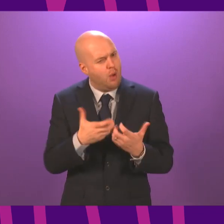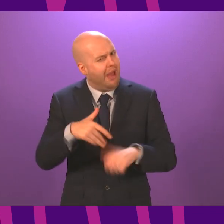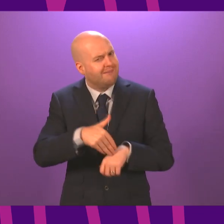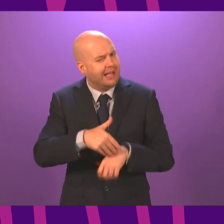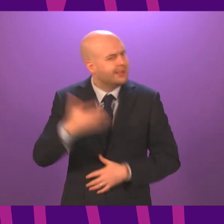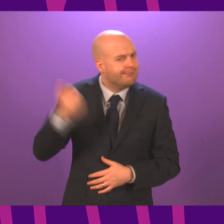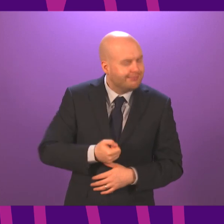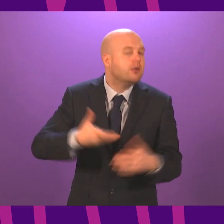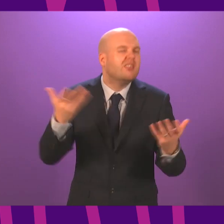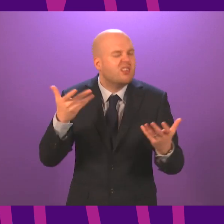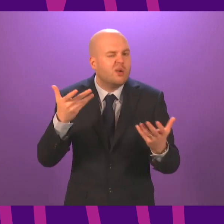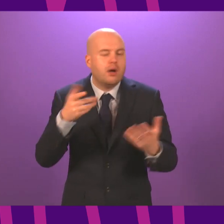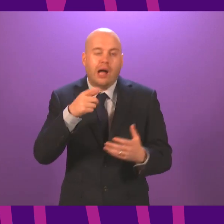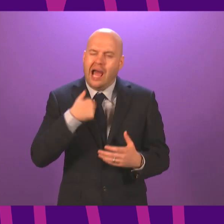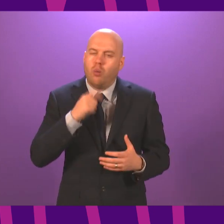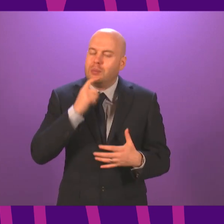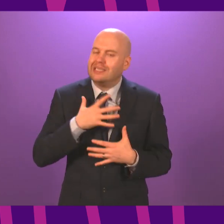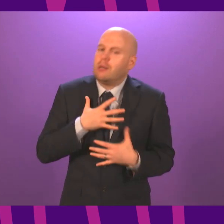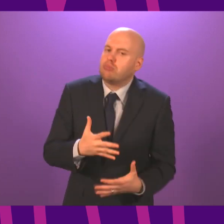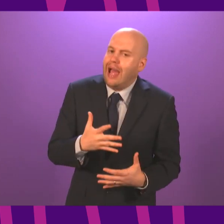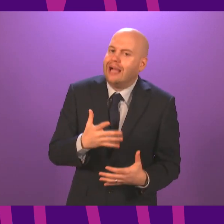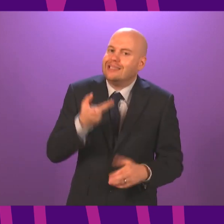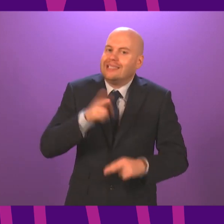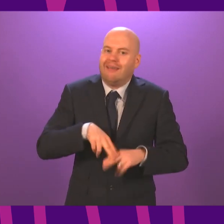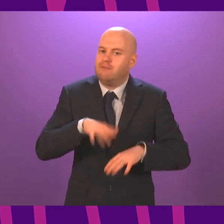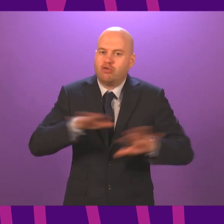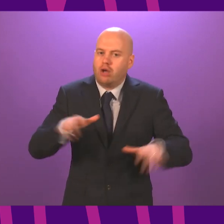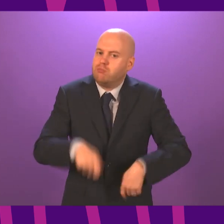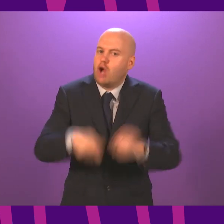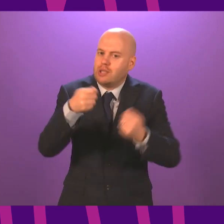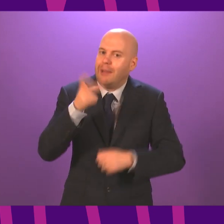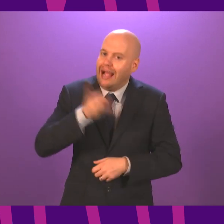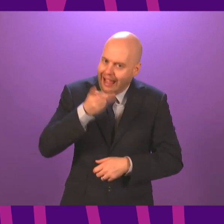very surprised if it was not brought up again by stakeholders during the next consultation process.